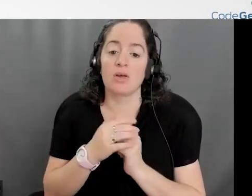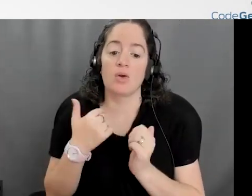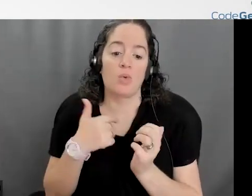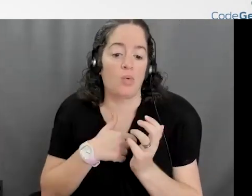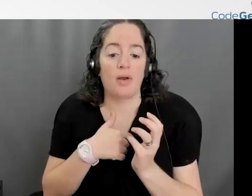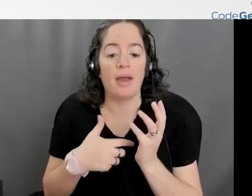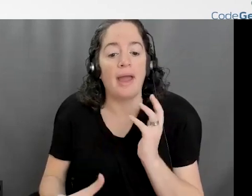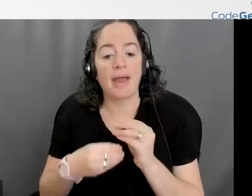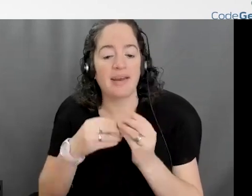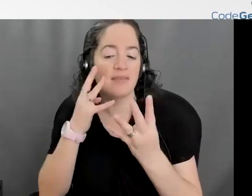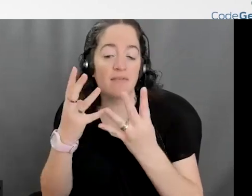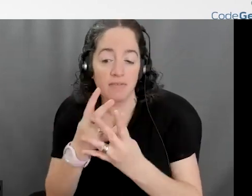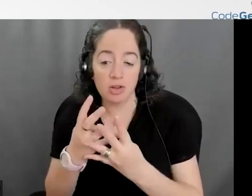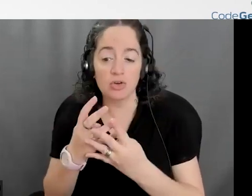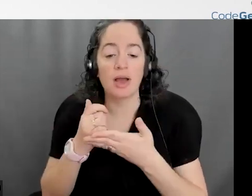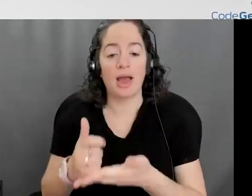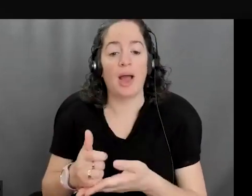and we added that custom search feature.